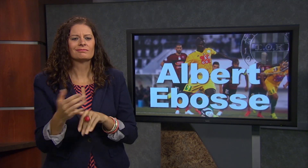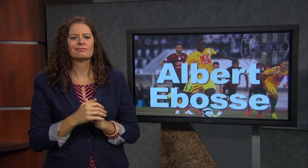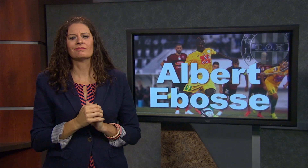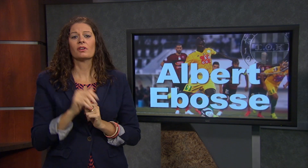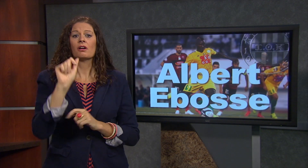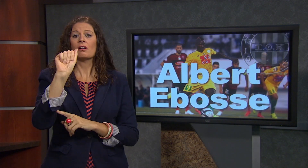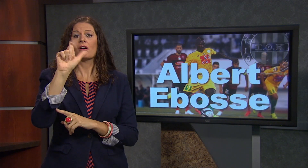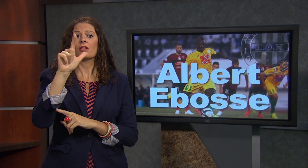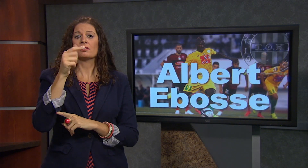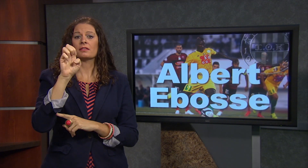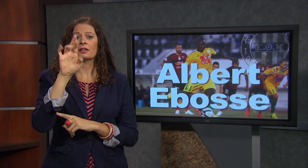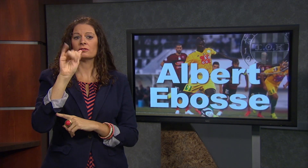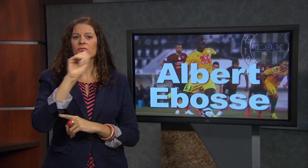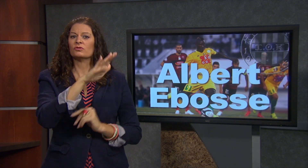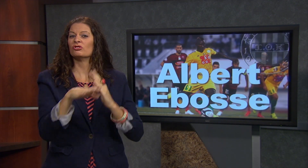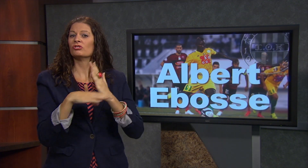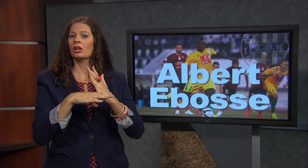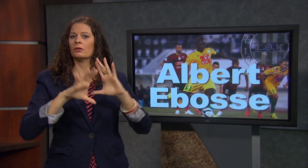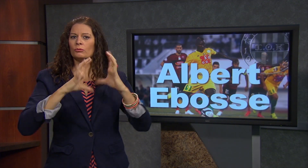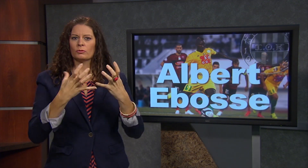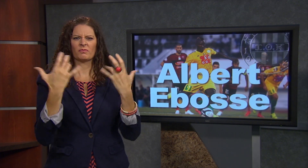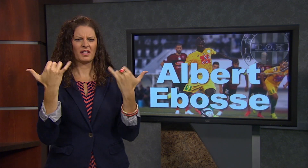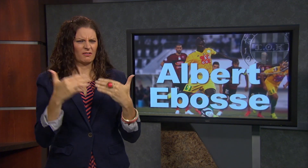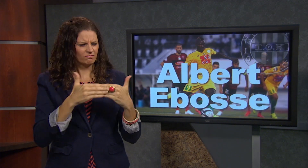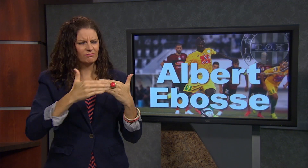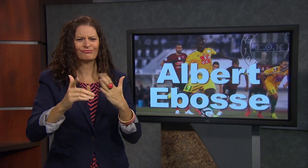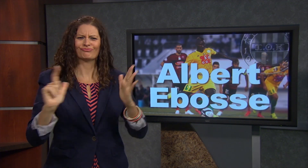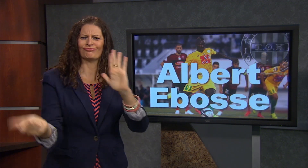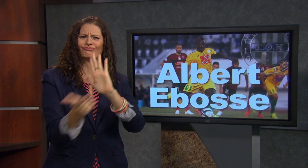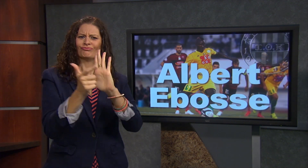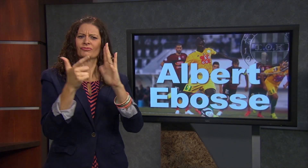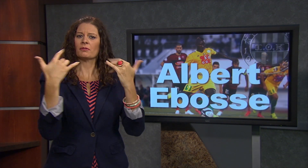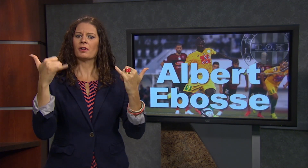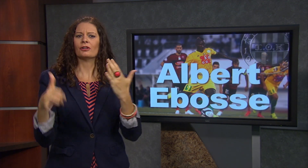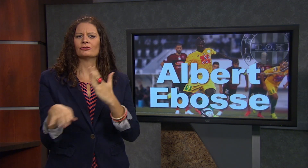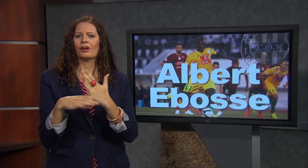later pronounced dead. The Algerian Soccer Federation banned soccer from the country